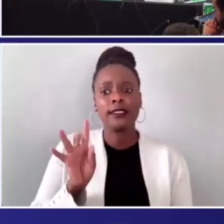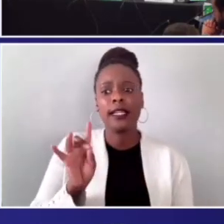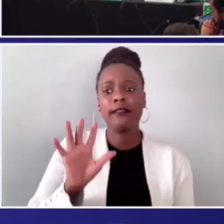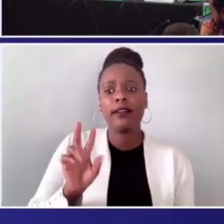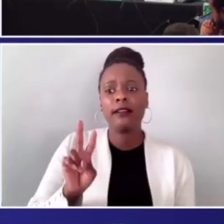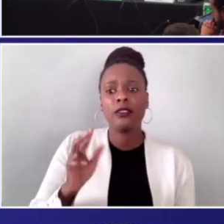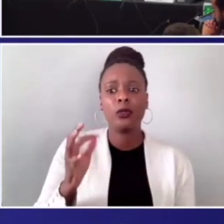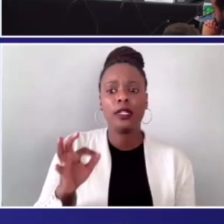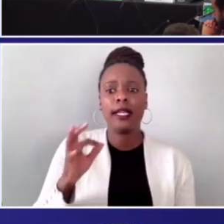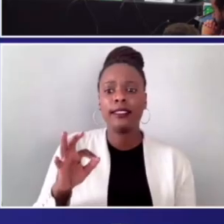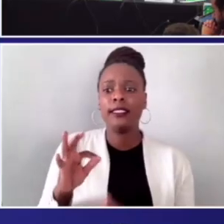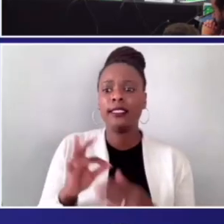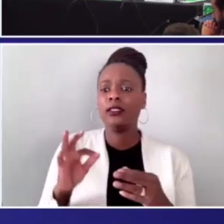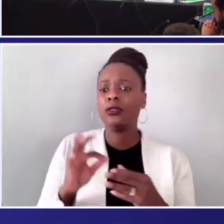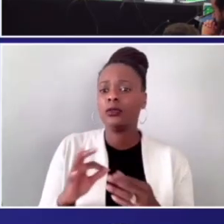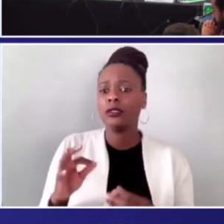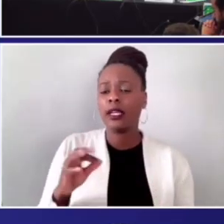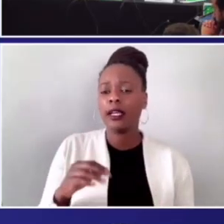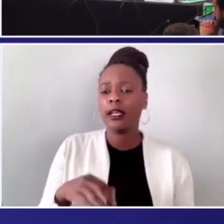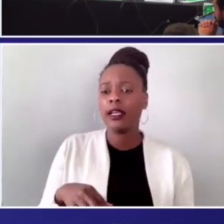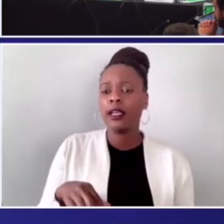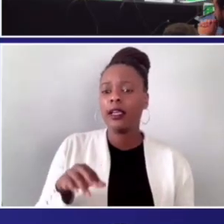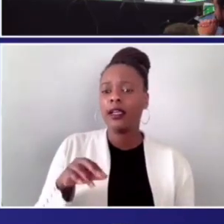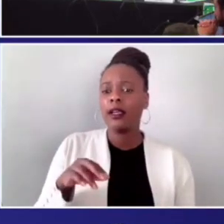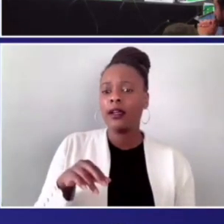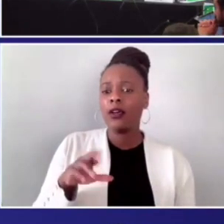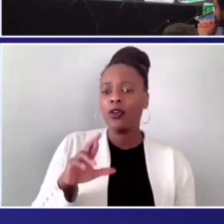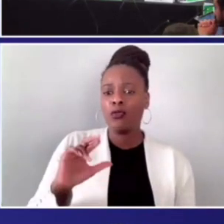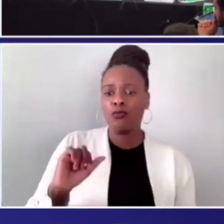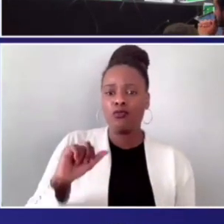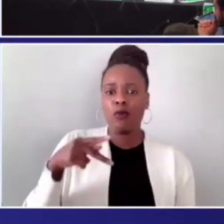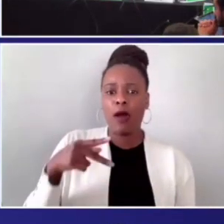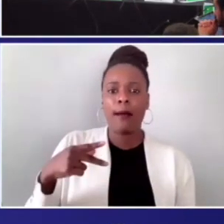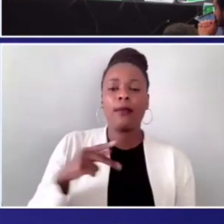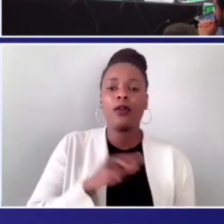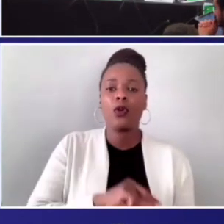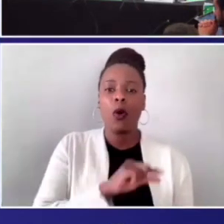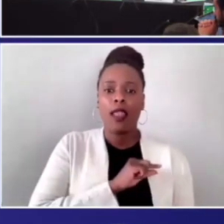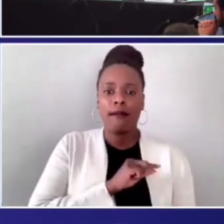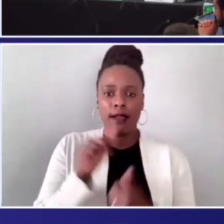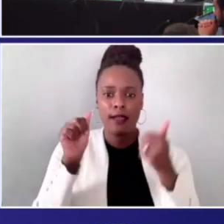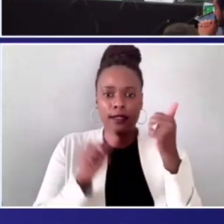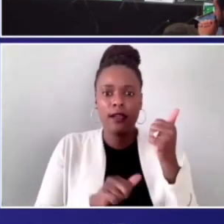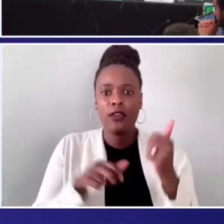Assistance Plan is a qualifying plan underneath PSLF.